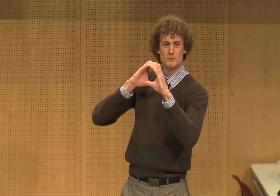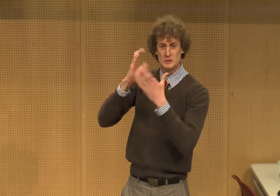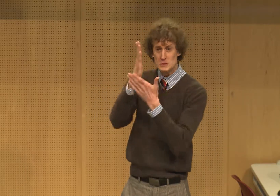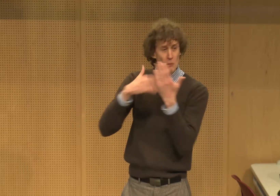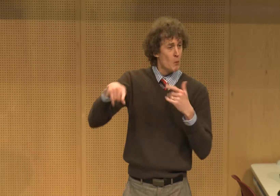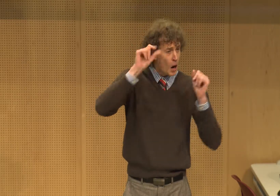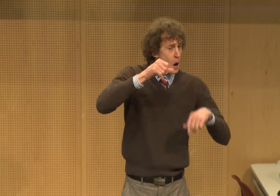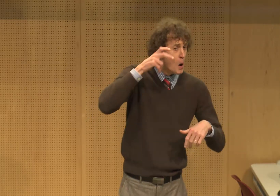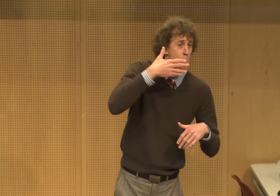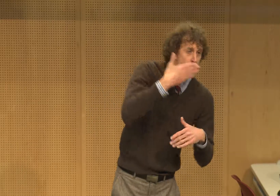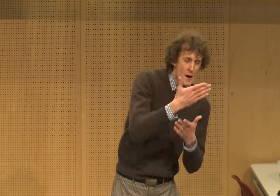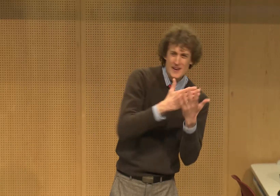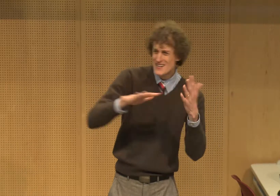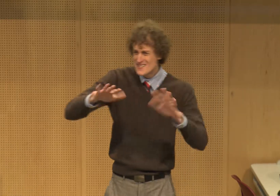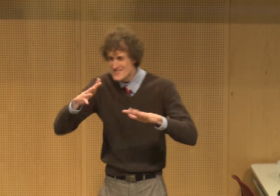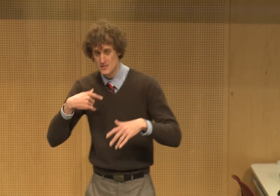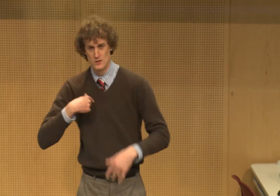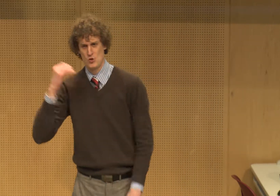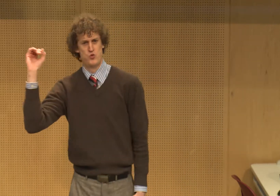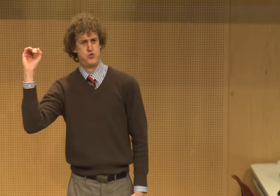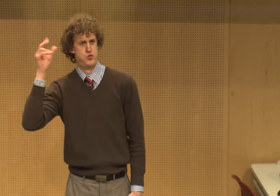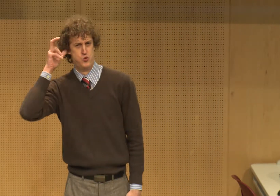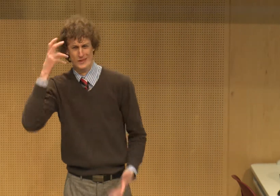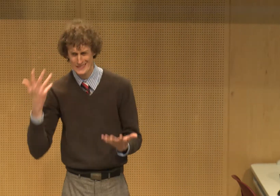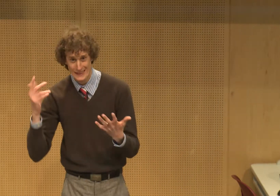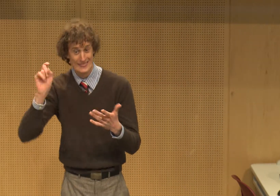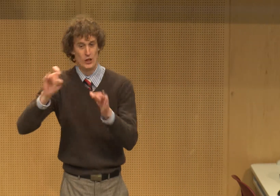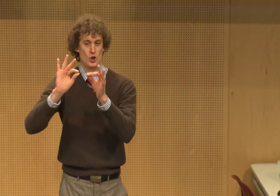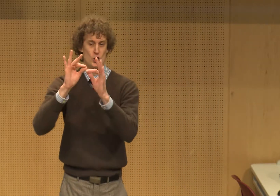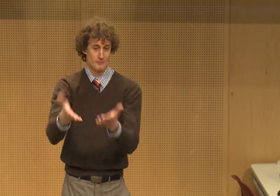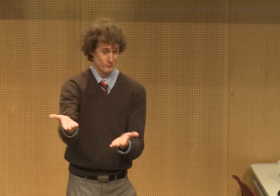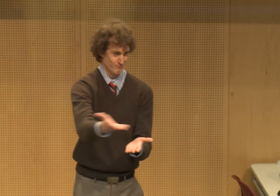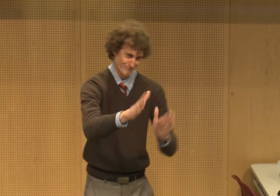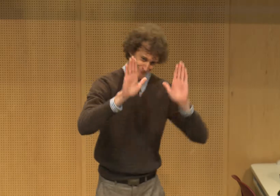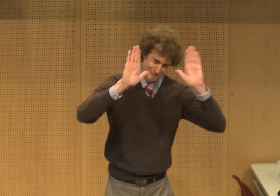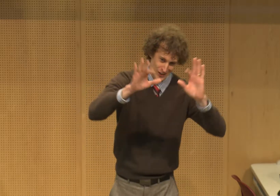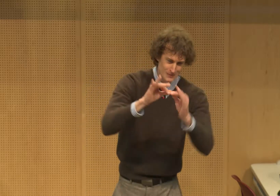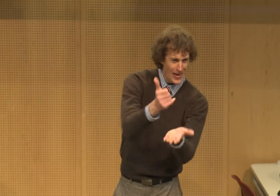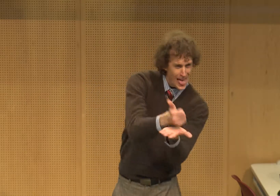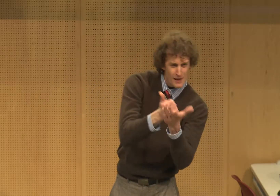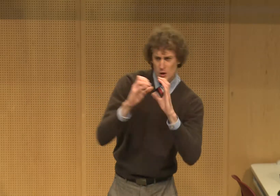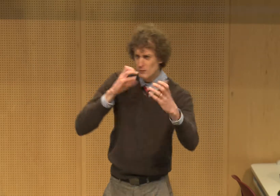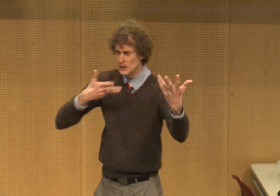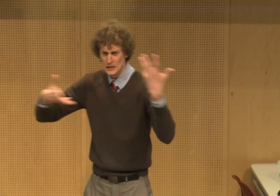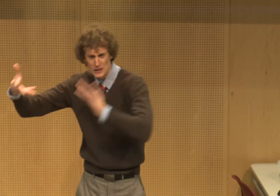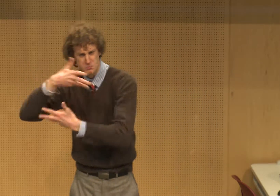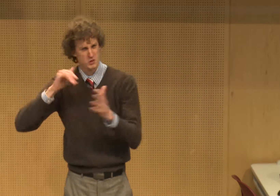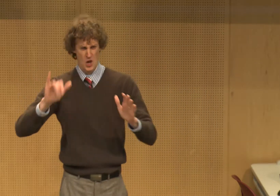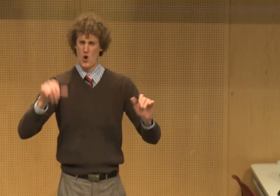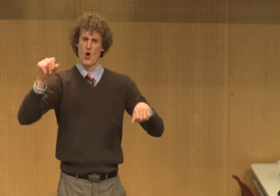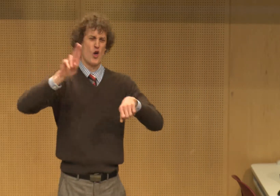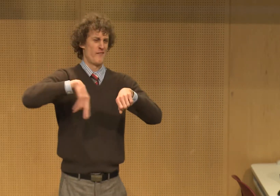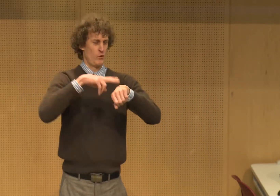there are many people where communication, there are issues. We have interpreters to help bridge that gap